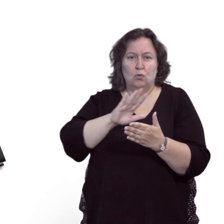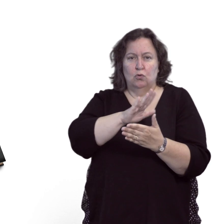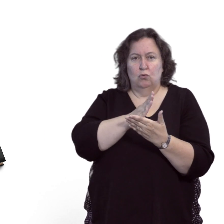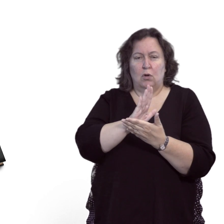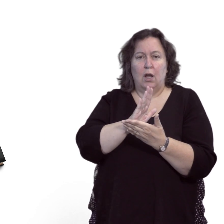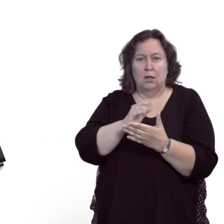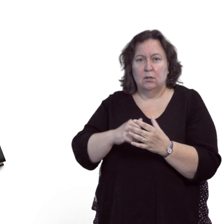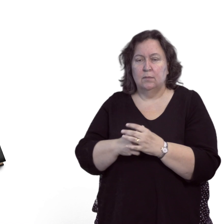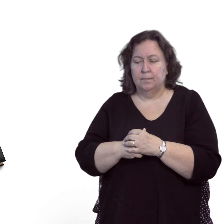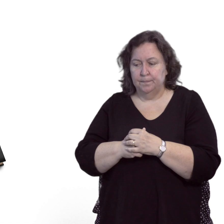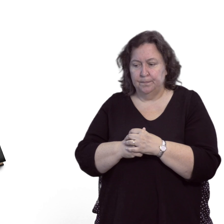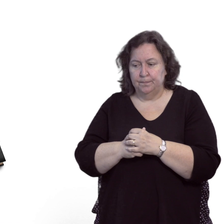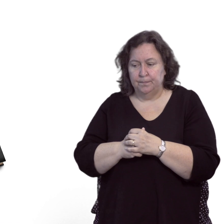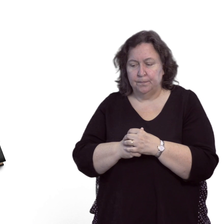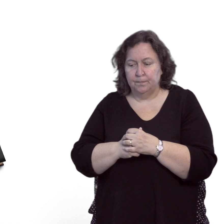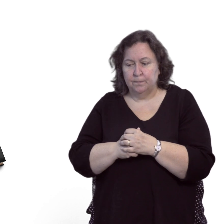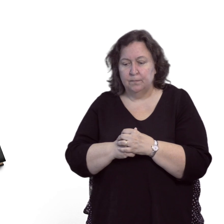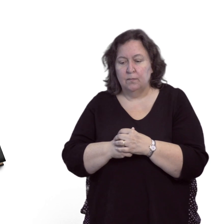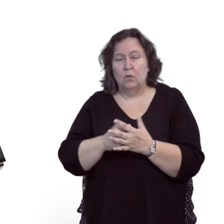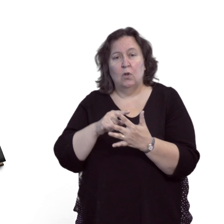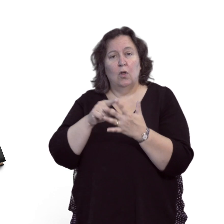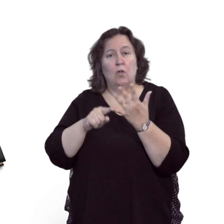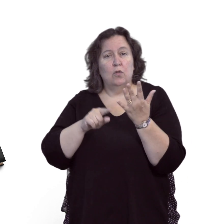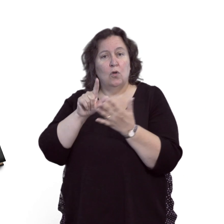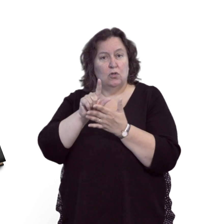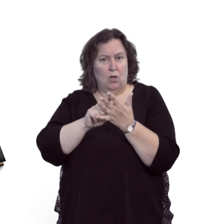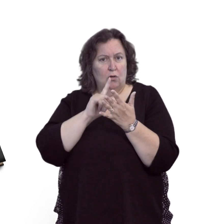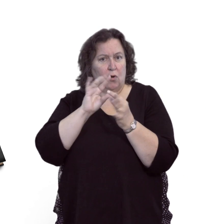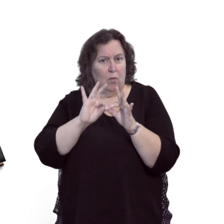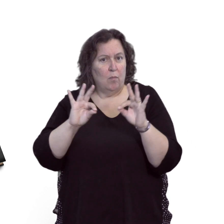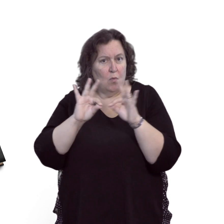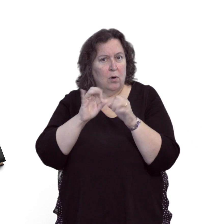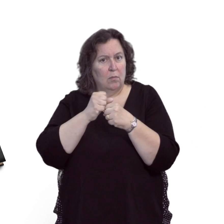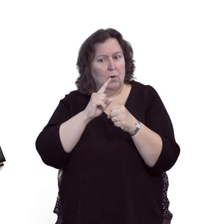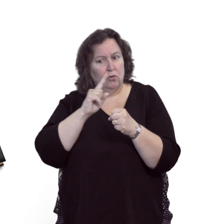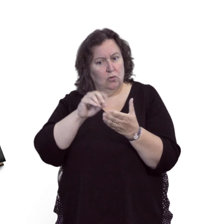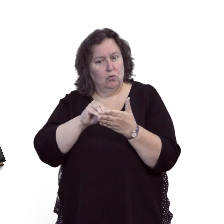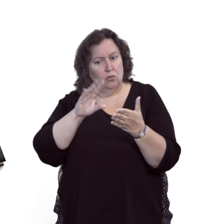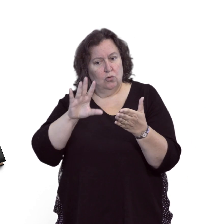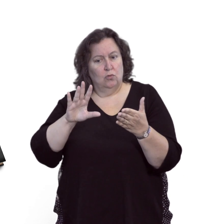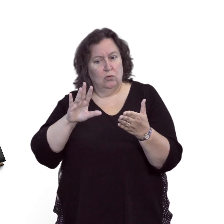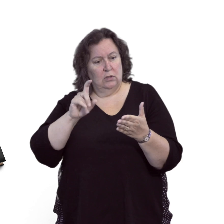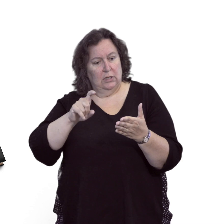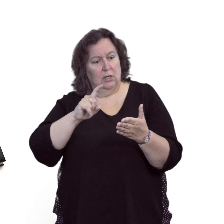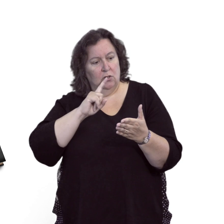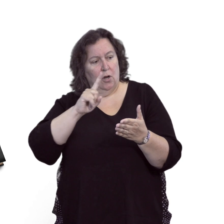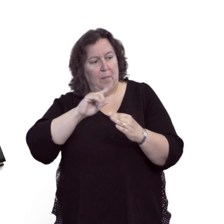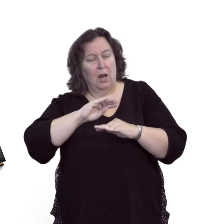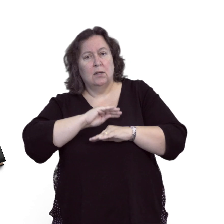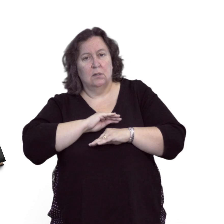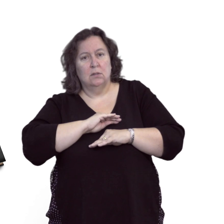These are important to ensure that students' needs are being met to the fullest extent possible.